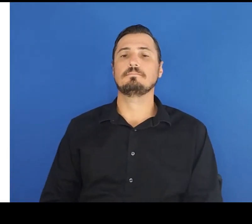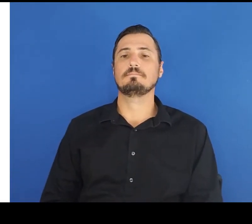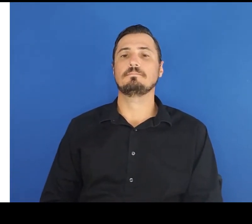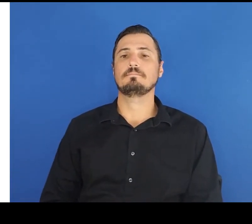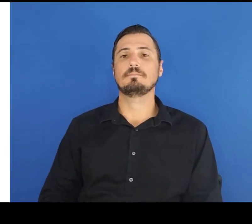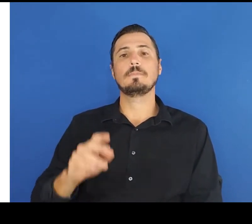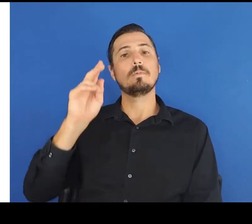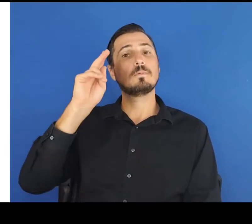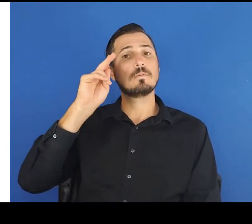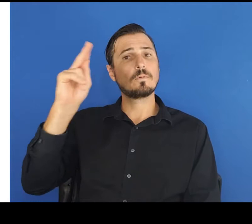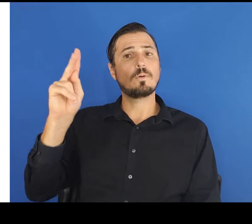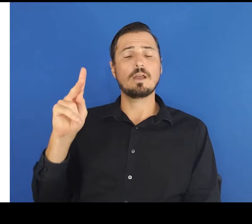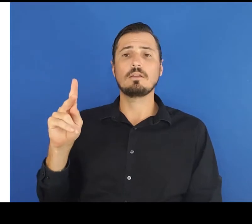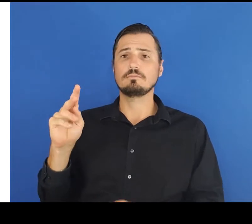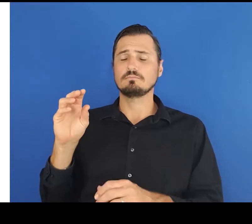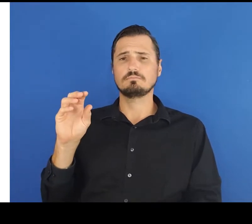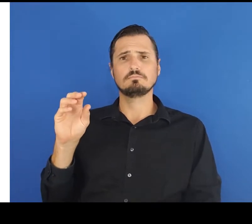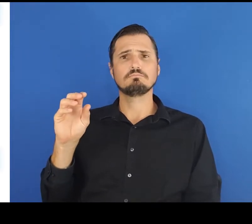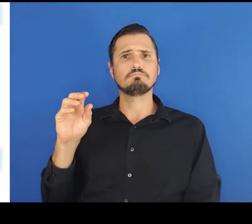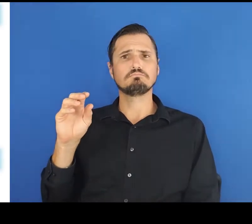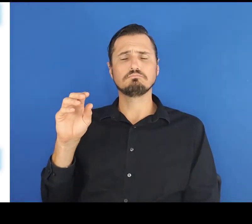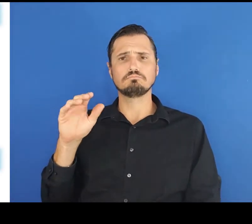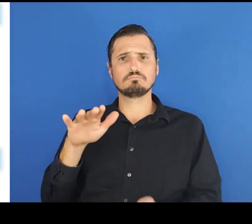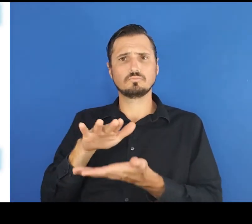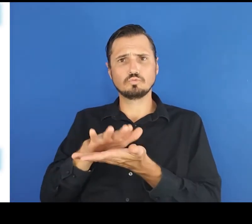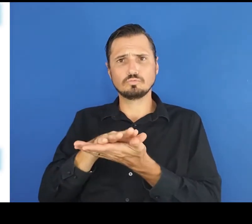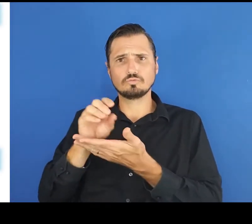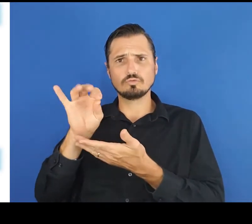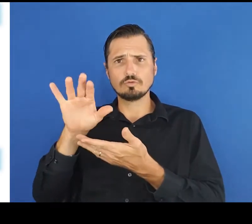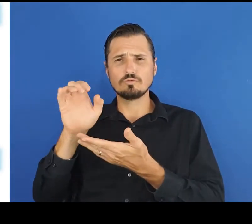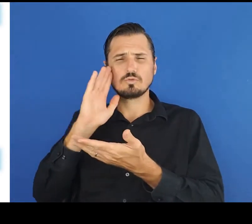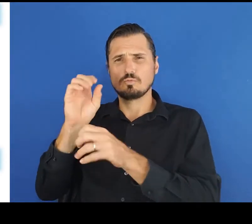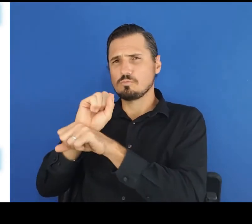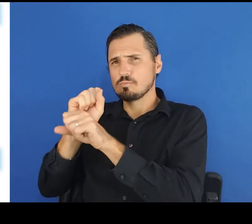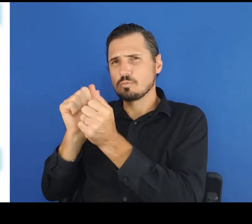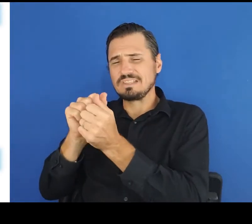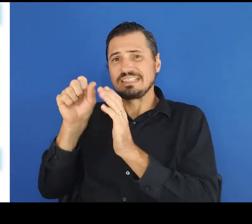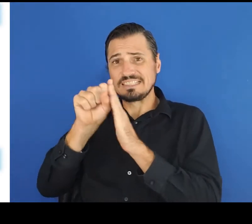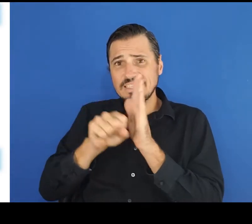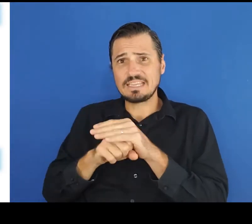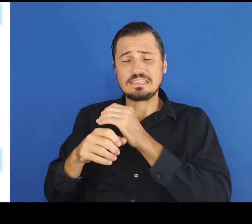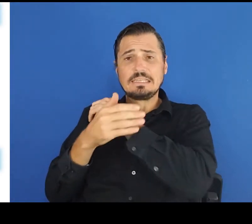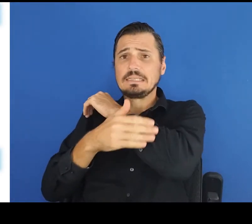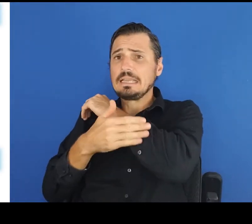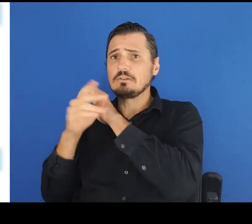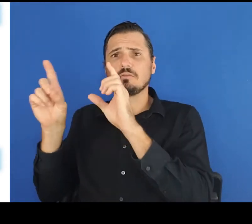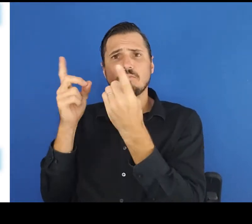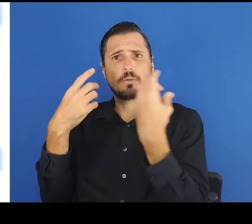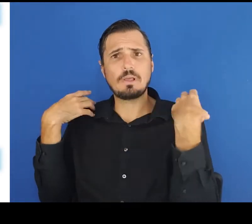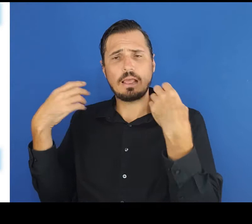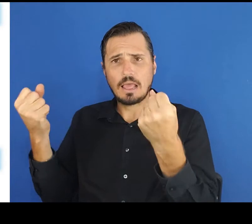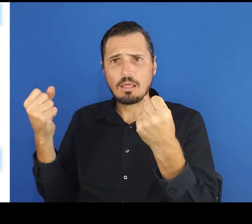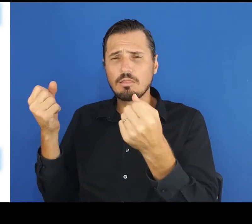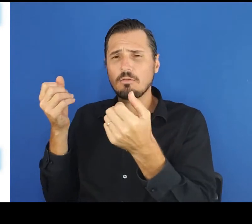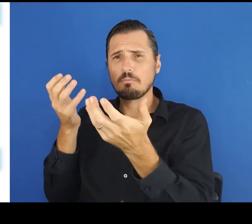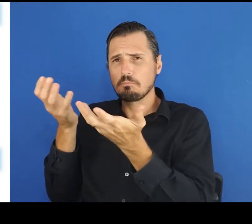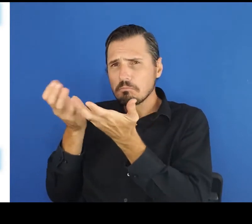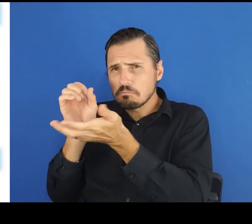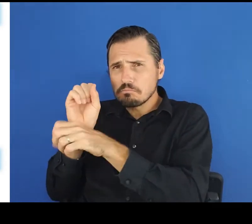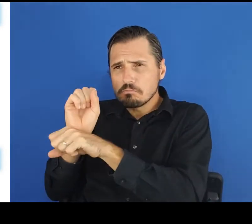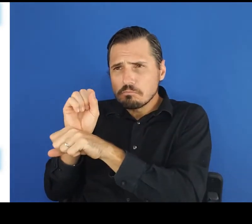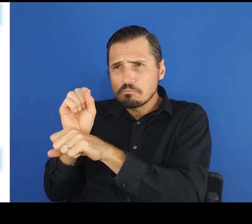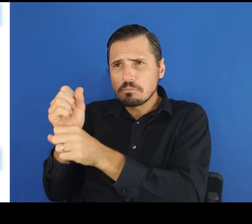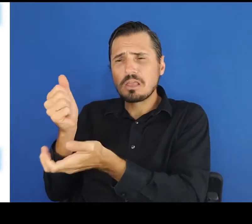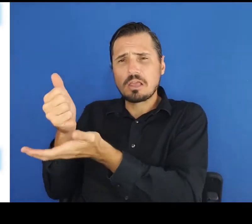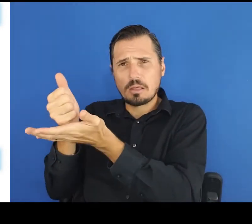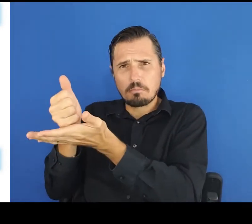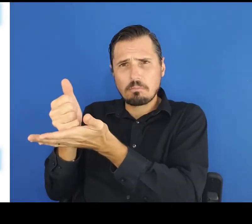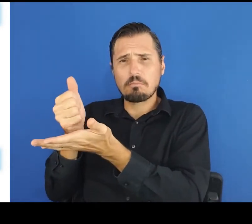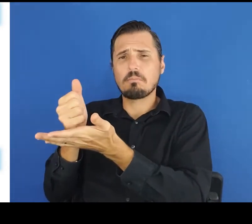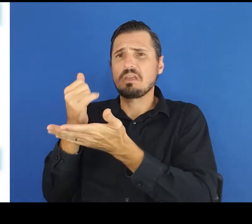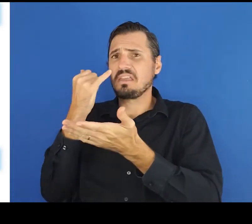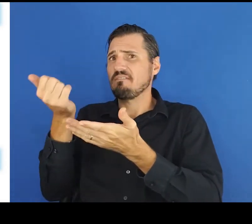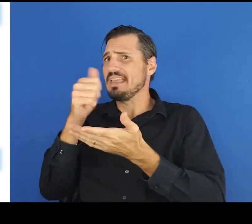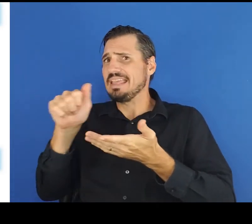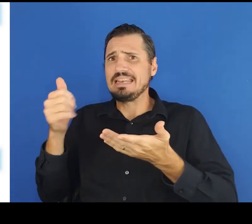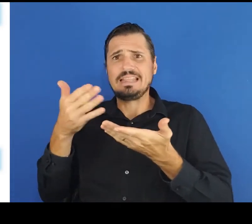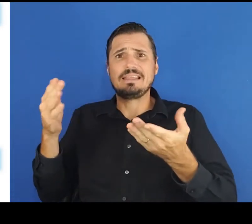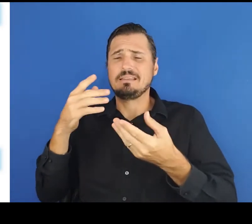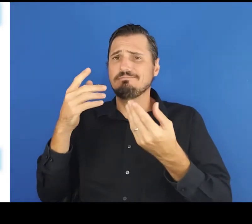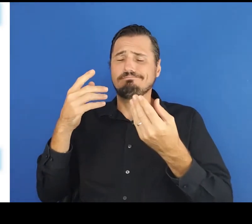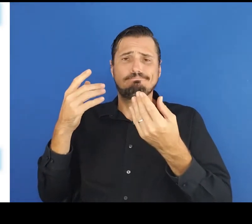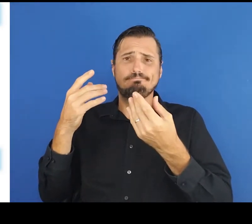The Kaua’i Complex Area Office will continue to work closely with state, county and DOH officials to assess and respond to any pandemic-related conditions on our island